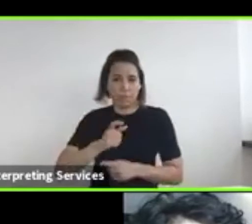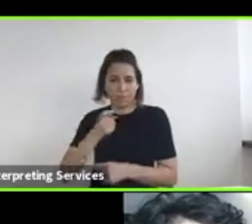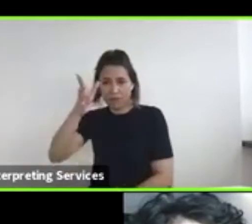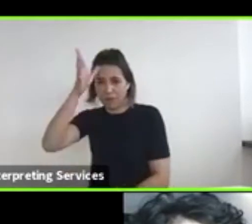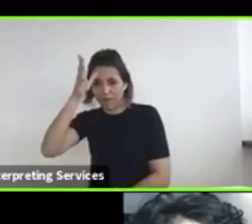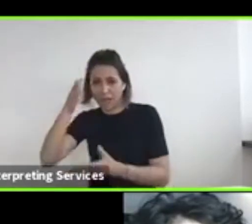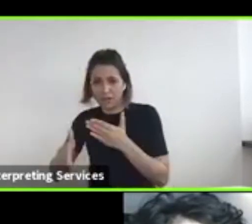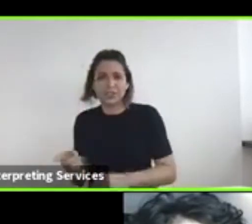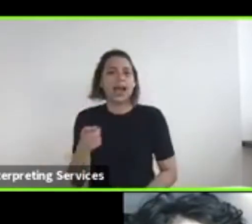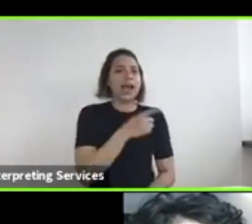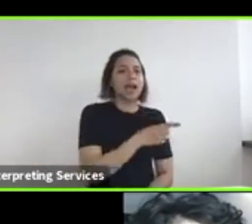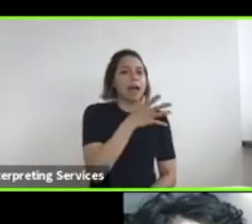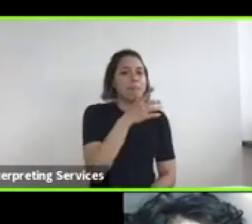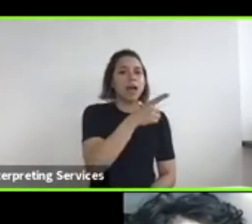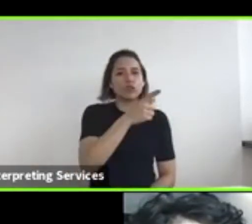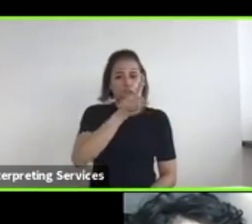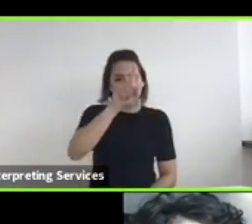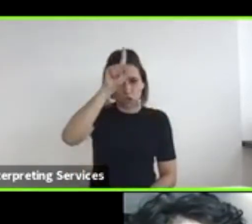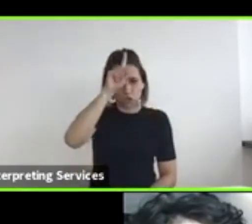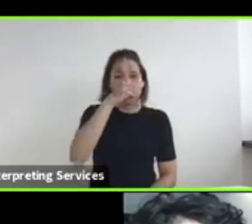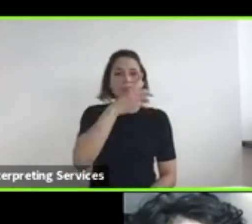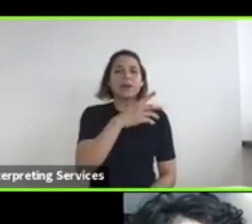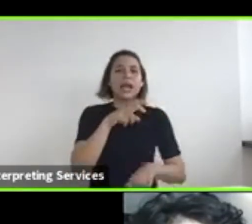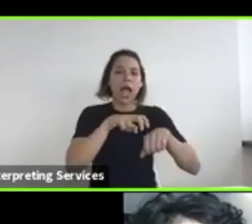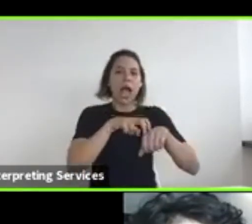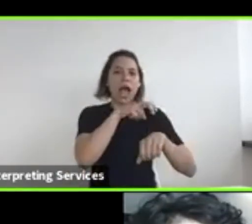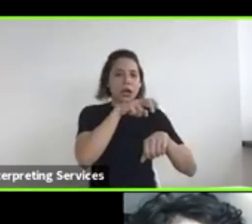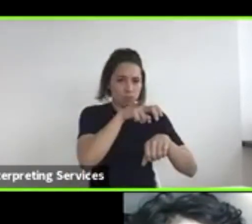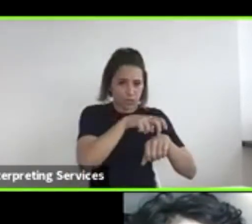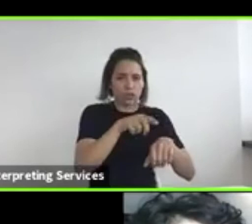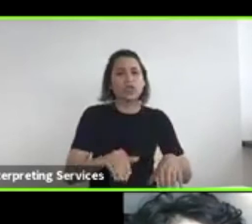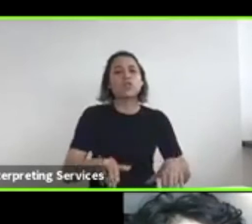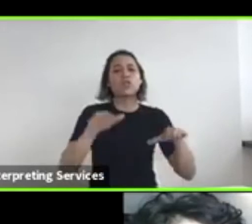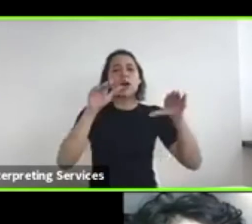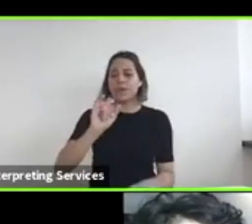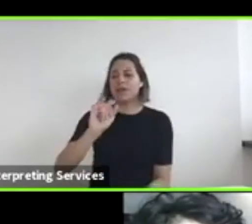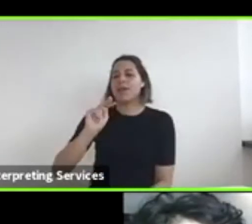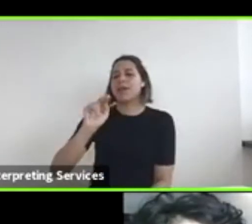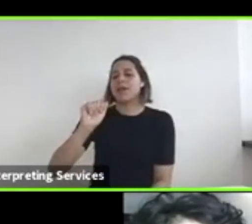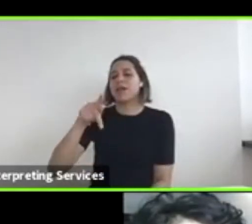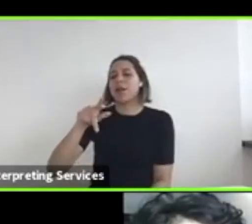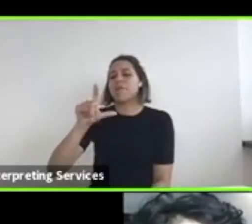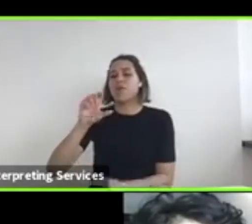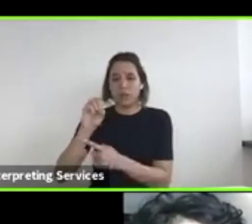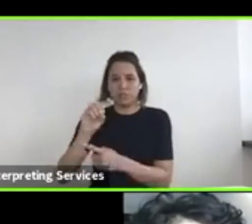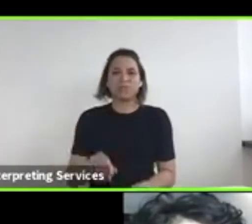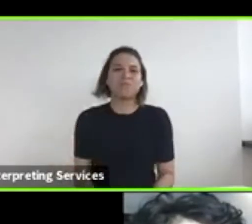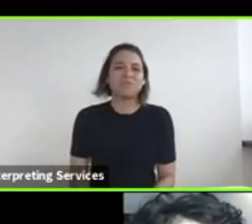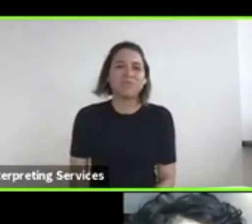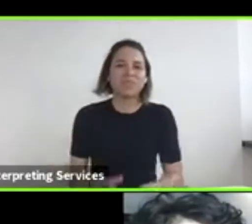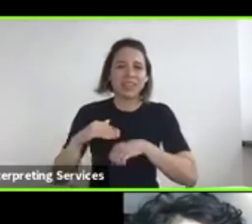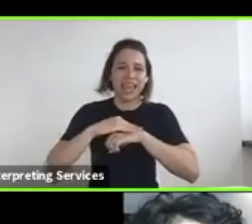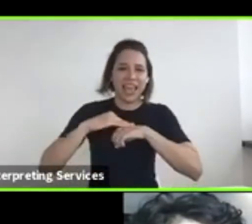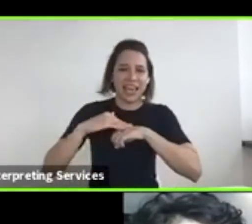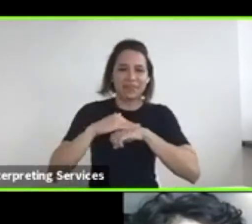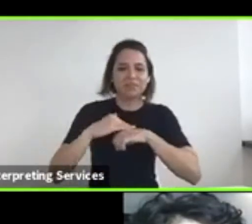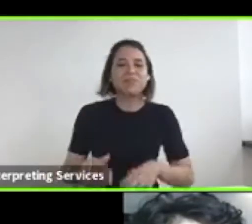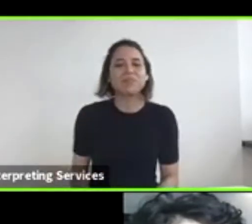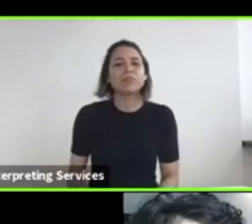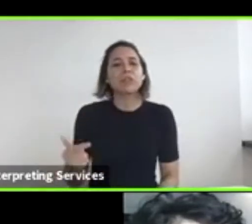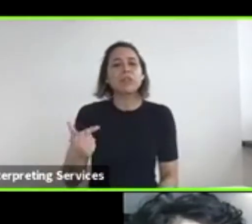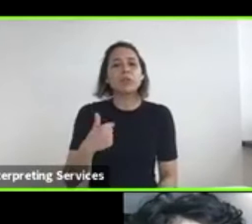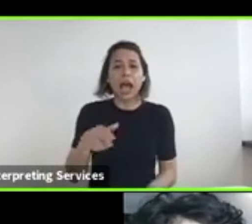AND GREW UP IN LENAPEHOKING, ACTUALLY, AND I DO THIS WORK AS A CHOREOGRAPHER,